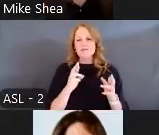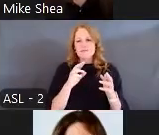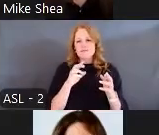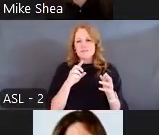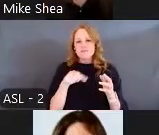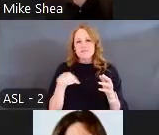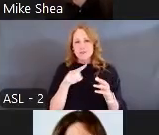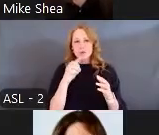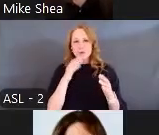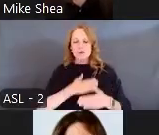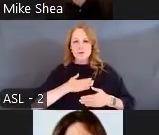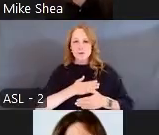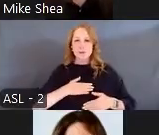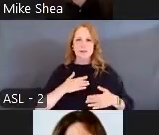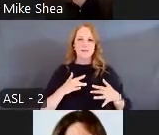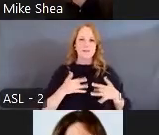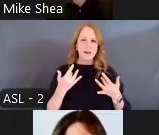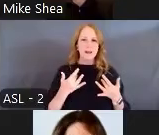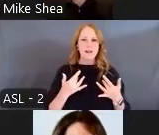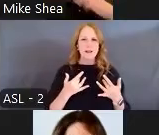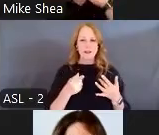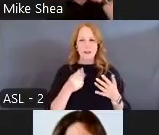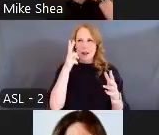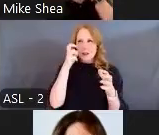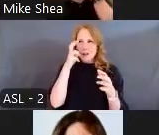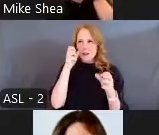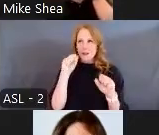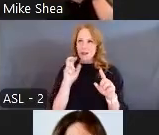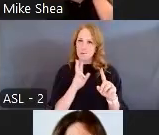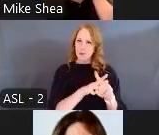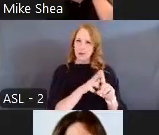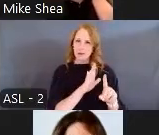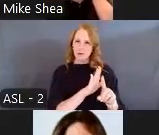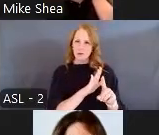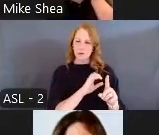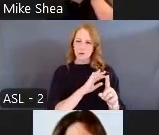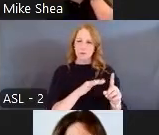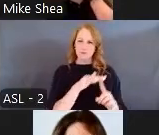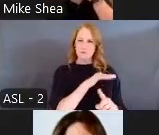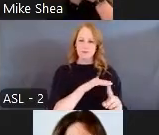You took away a lot that you can apply in your own context. Um that said, we would greatly appreciate